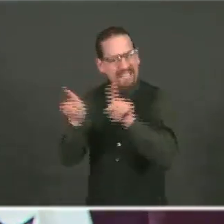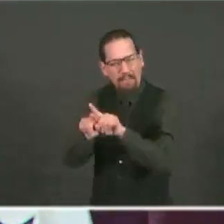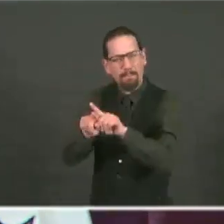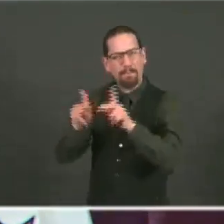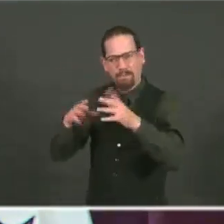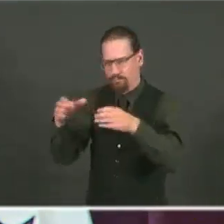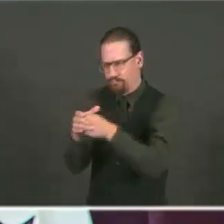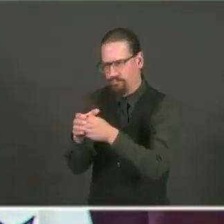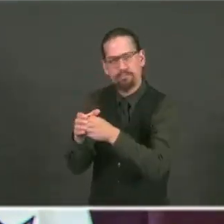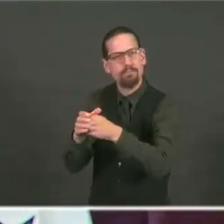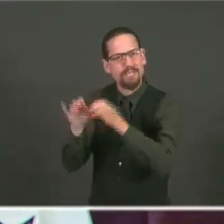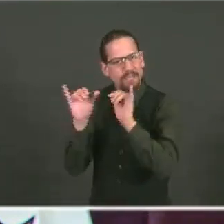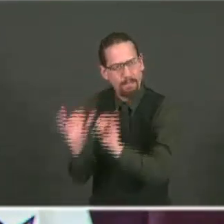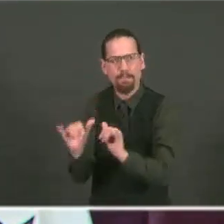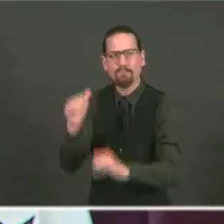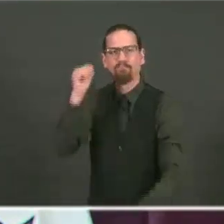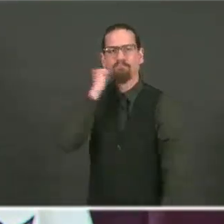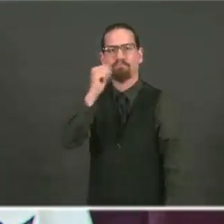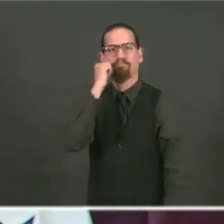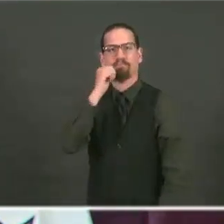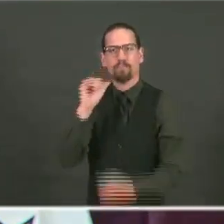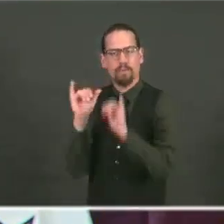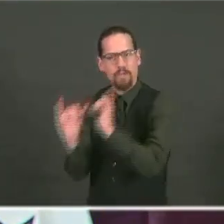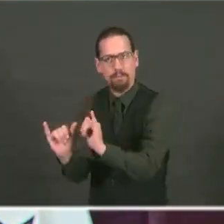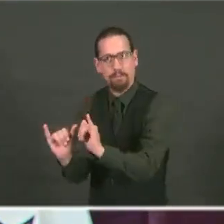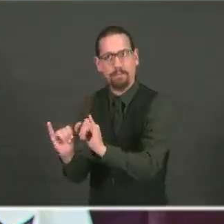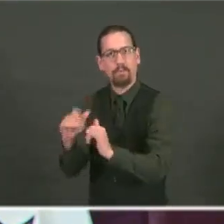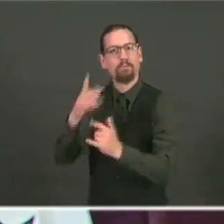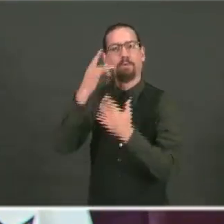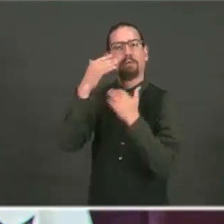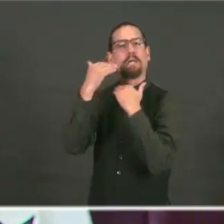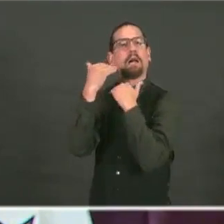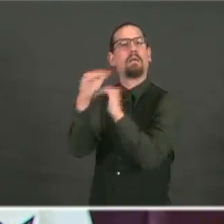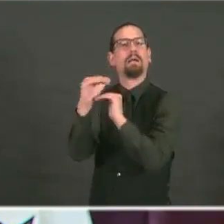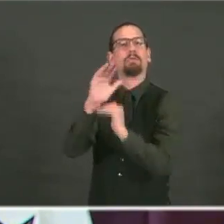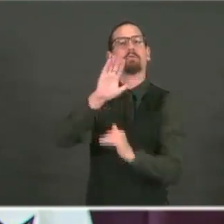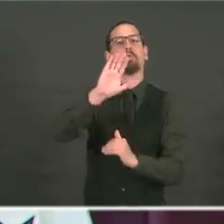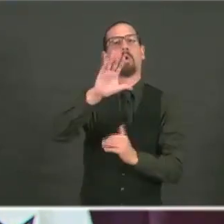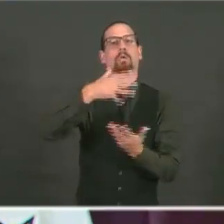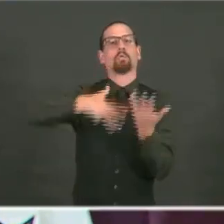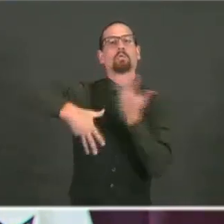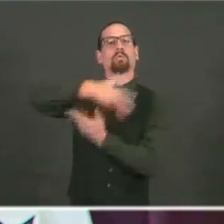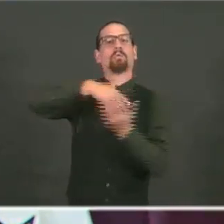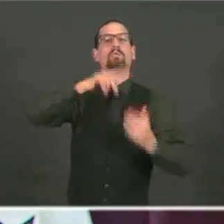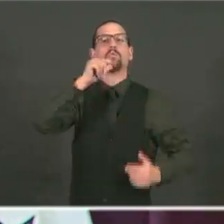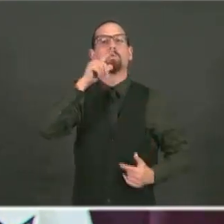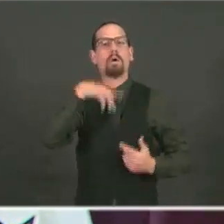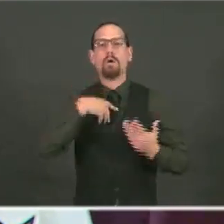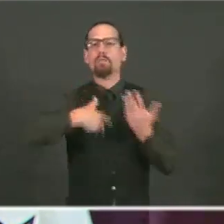20 PEOPLE. I KNOW PEOPLE ARE GETTING BACK TO WORK AND GOING TO SCHOOL, BUT